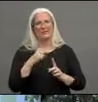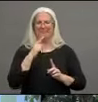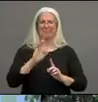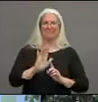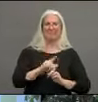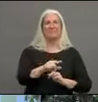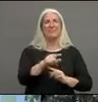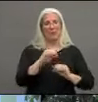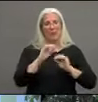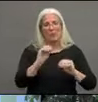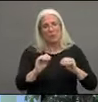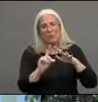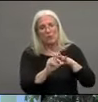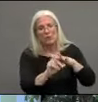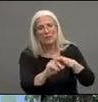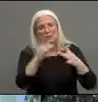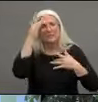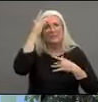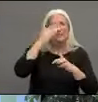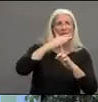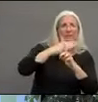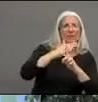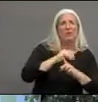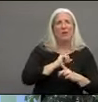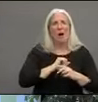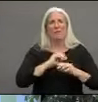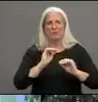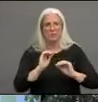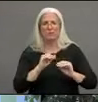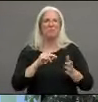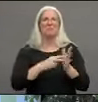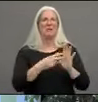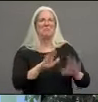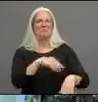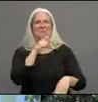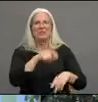I think initially we were experiencing some shortages of testing kits and